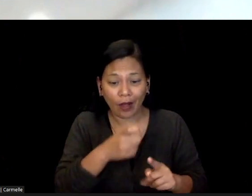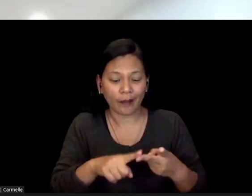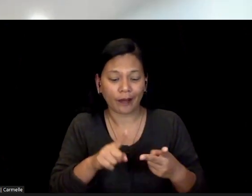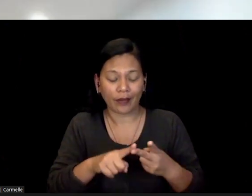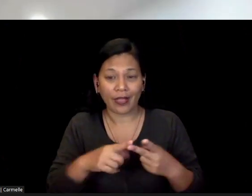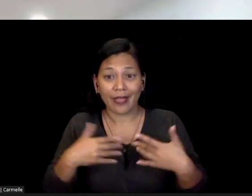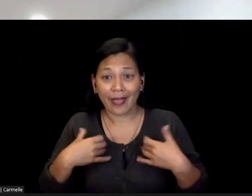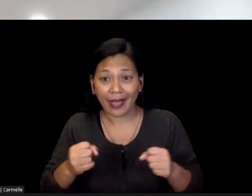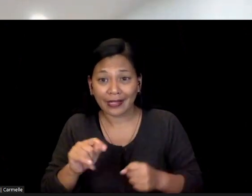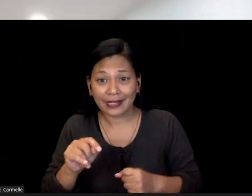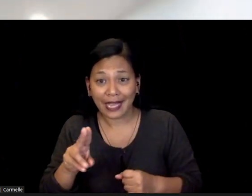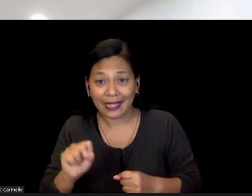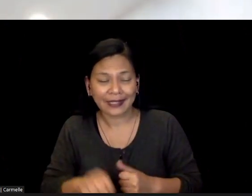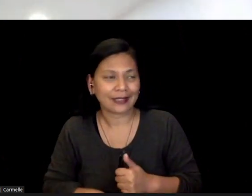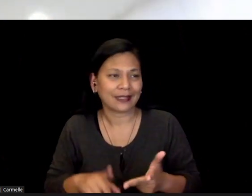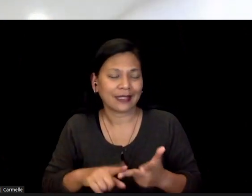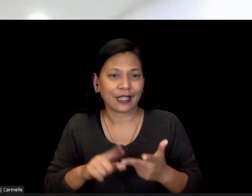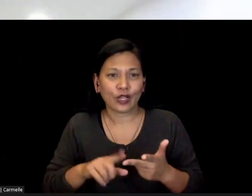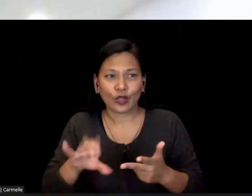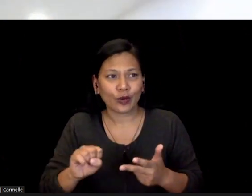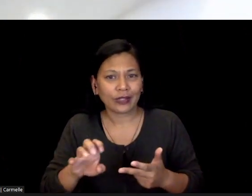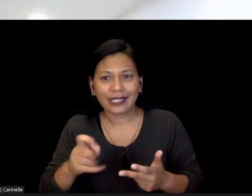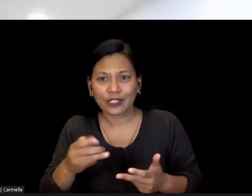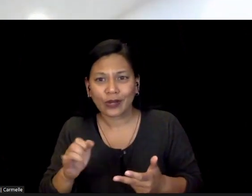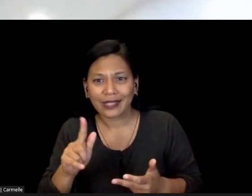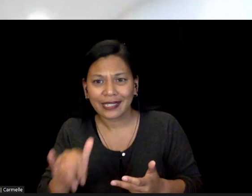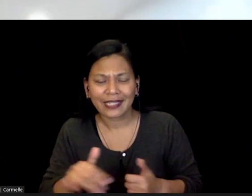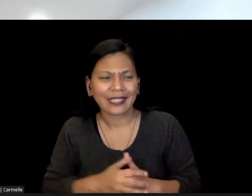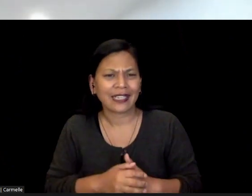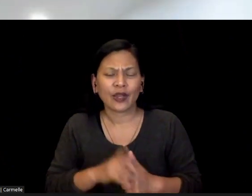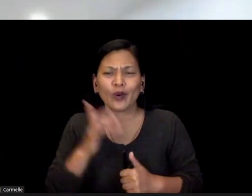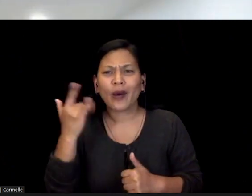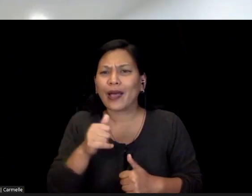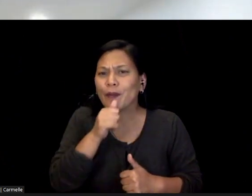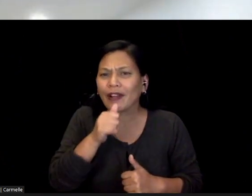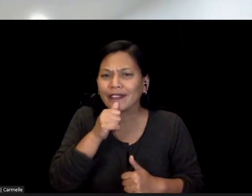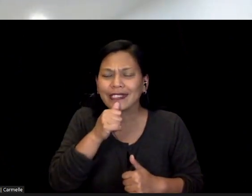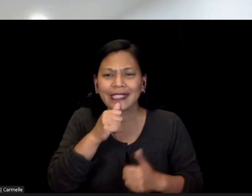Orientation or sexuality of any of its applicants because of privacy, health, legal reasons.